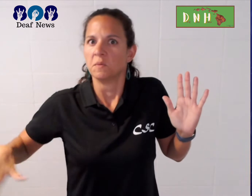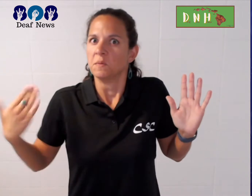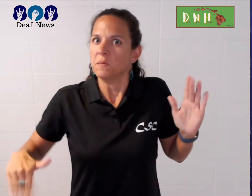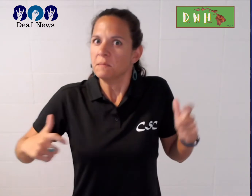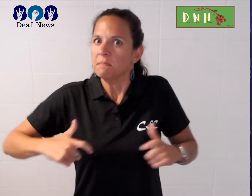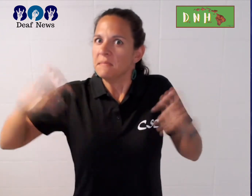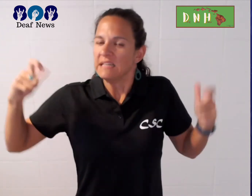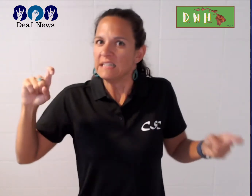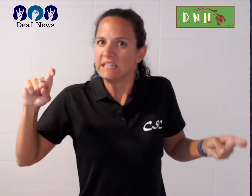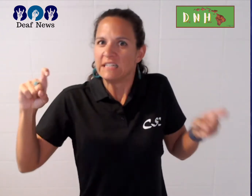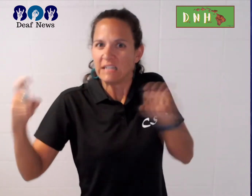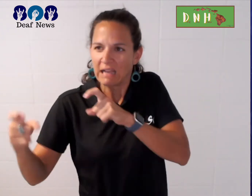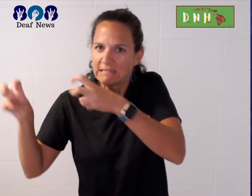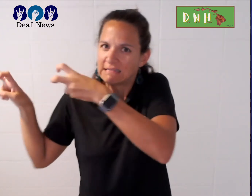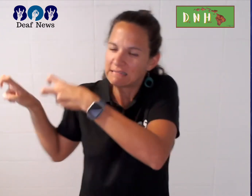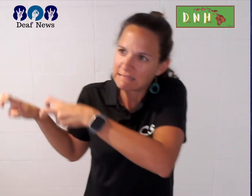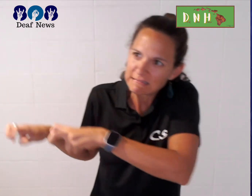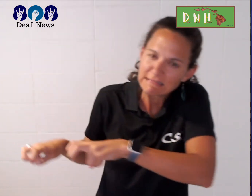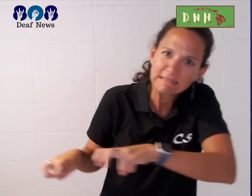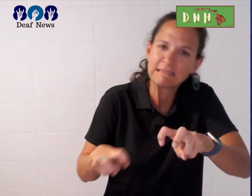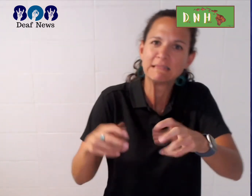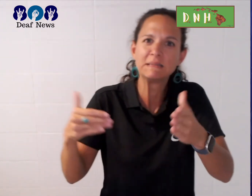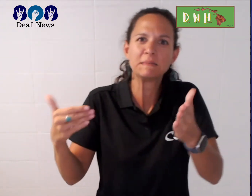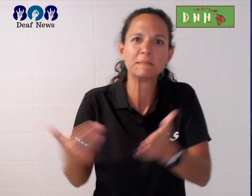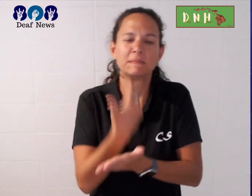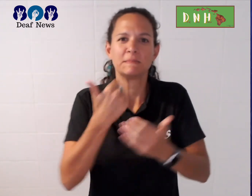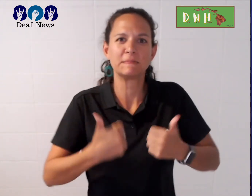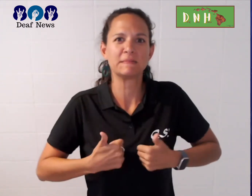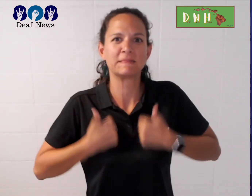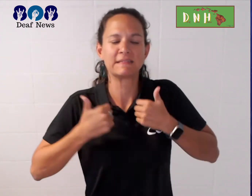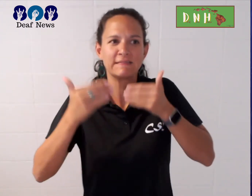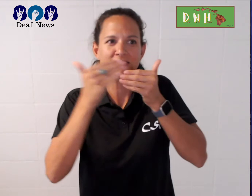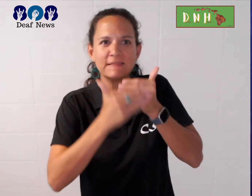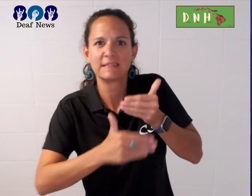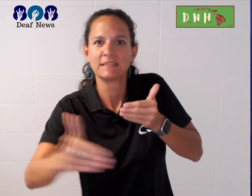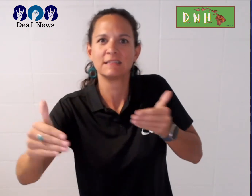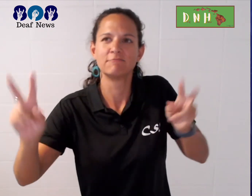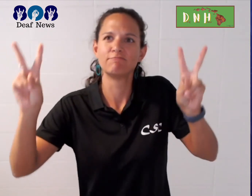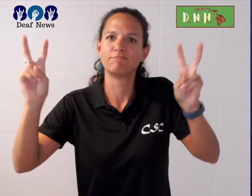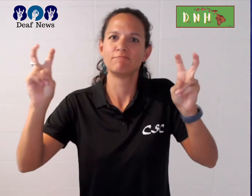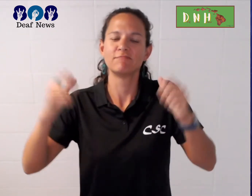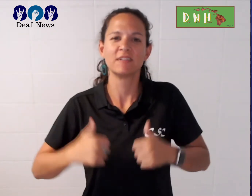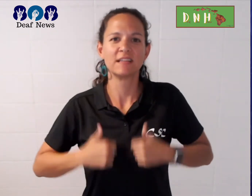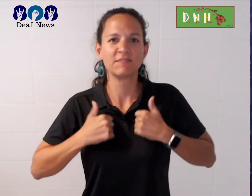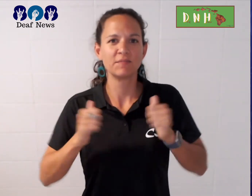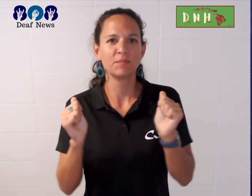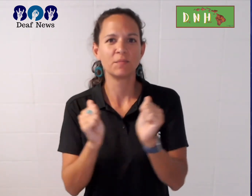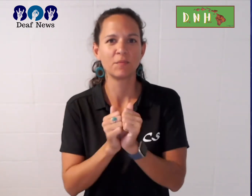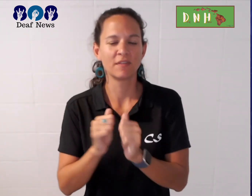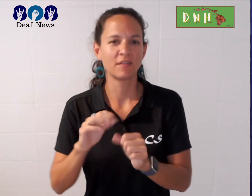This represents a major milestone and now we move to a new phase in the pandemic that